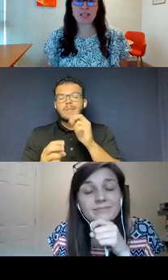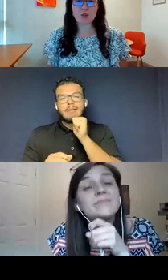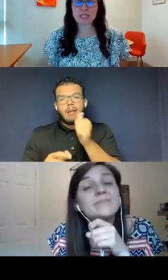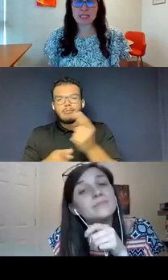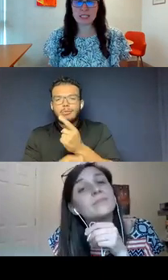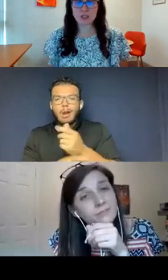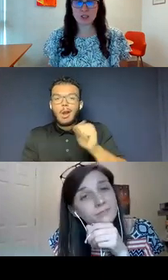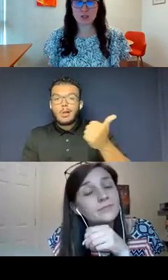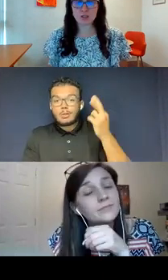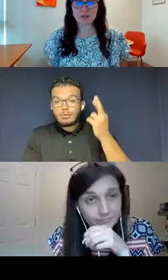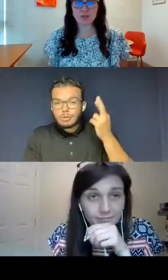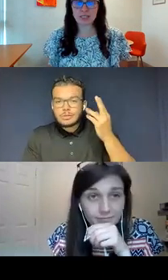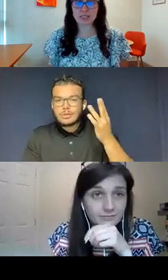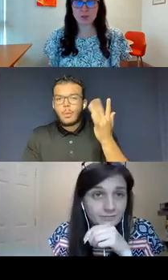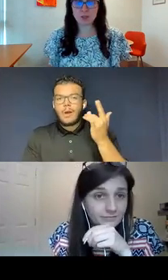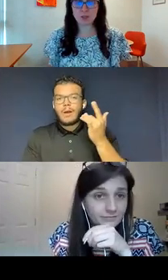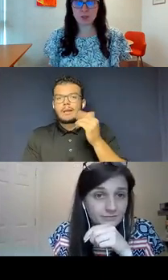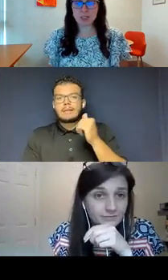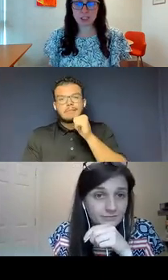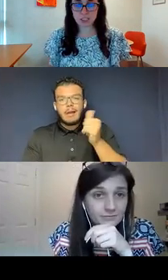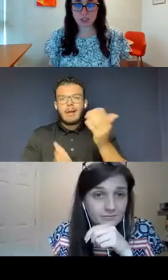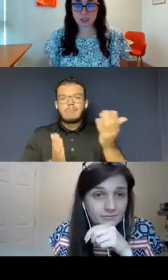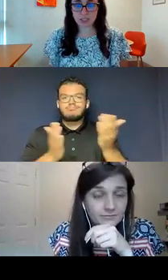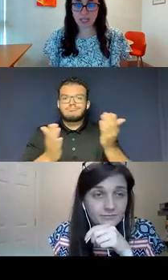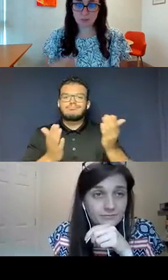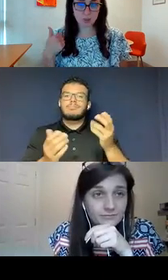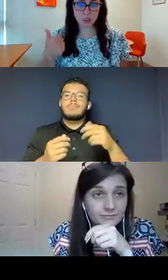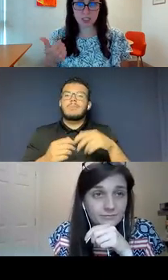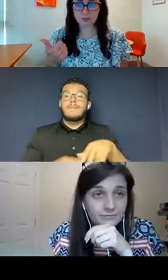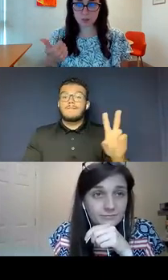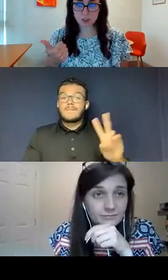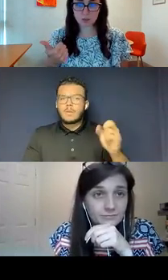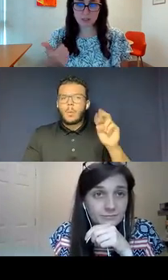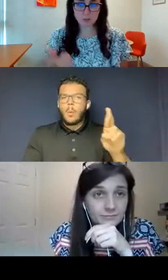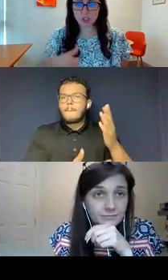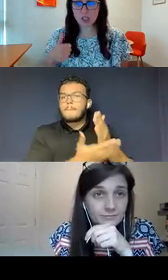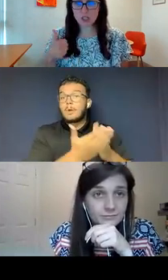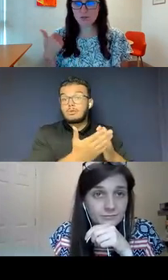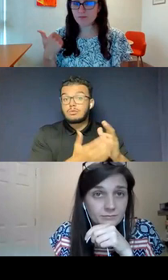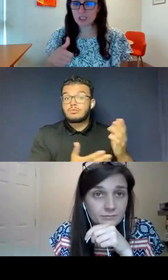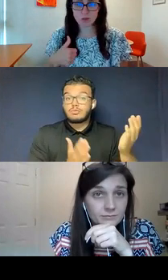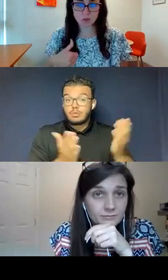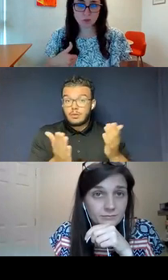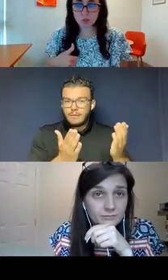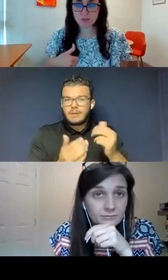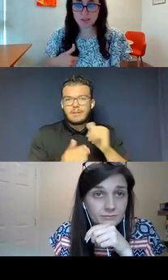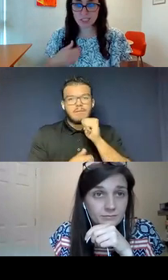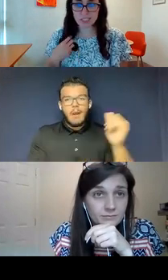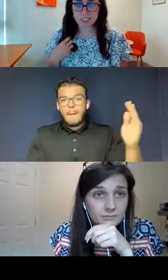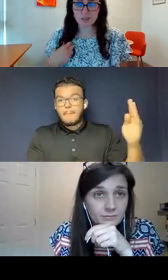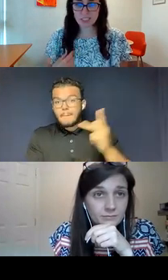why you didn't serve a victim or was partially served couldn't or didn't return, victim refused services,